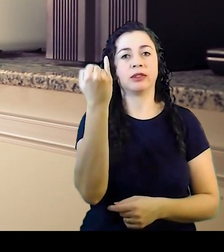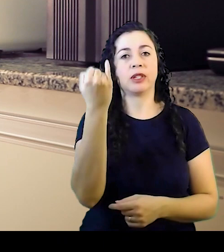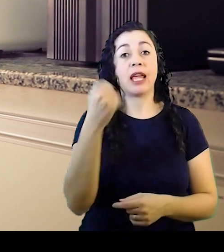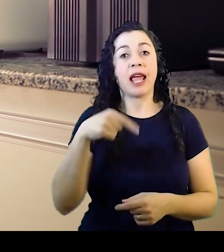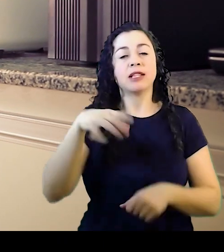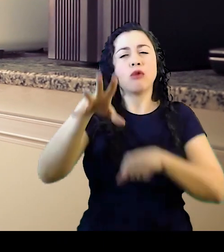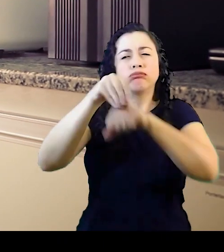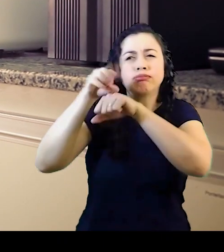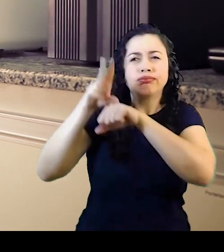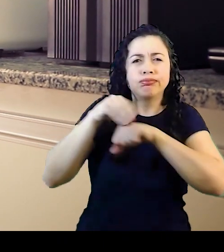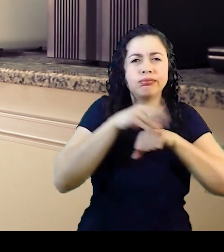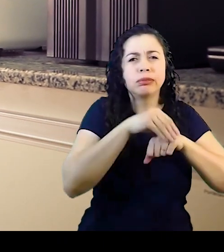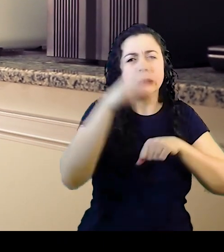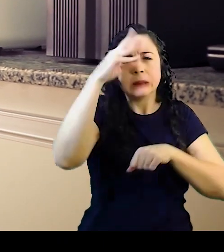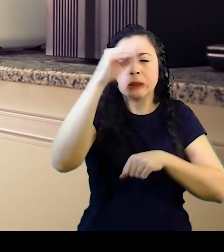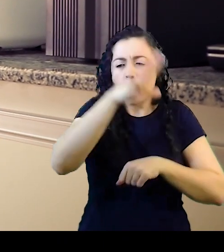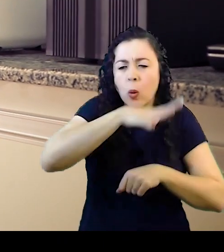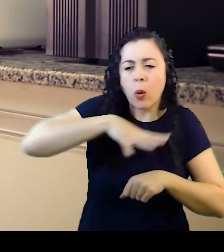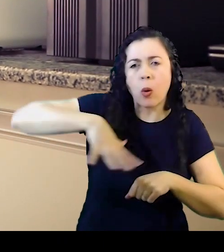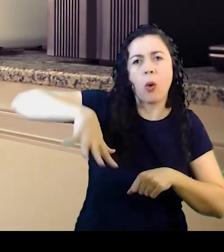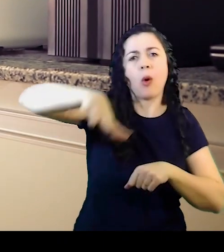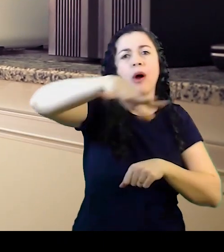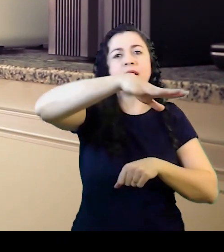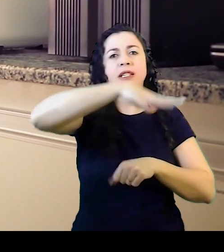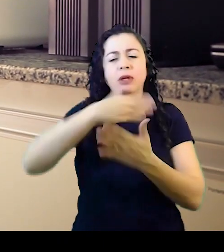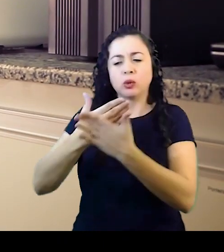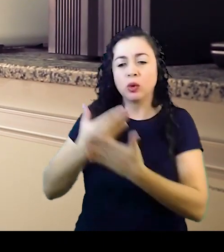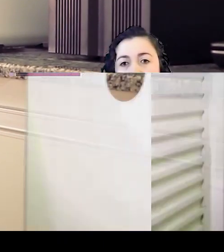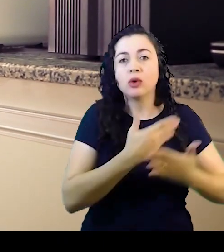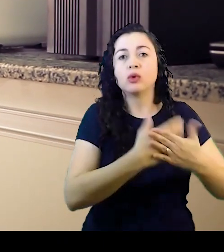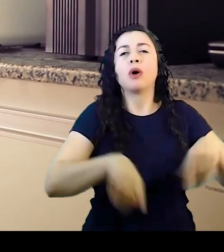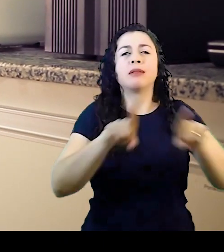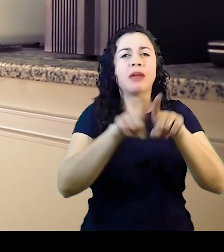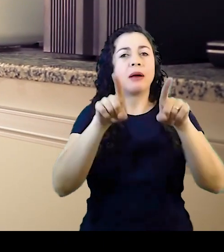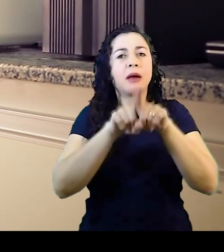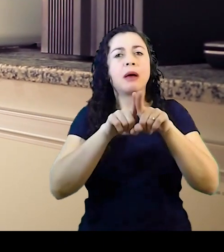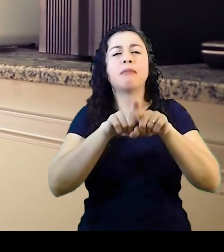knowledge and studies can be taken to all corners of Brazil,